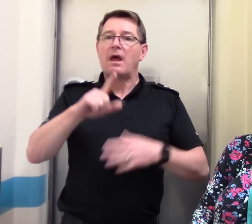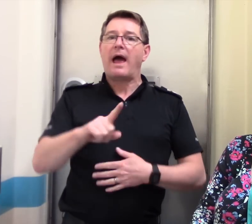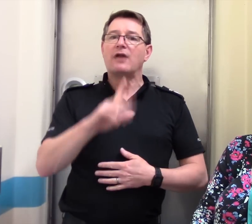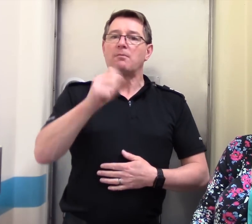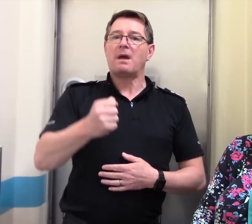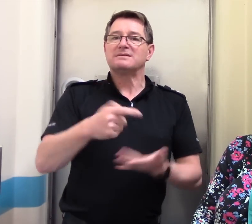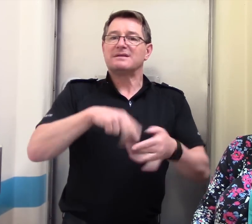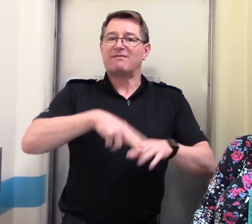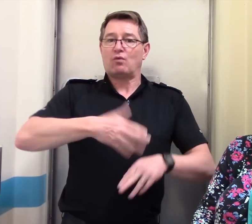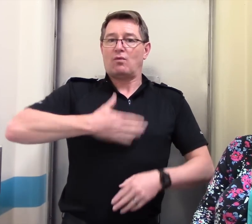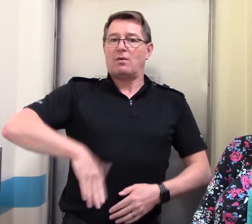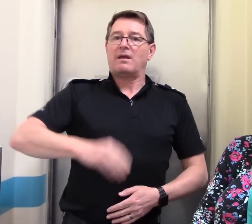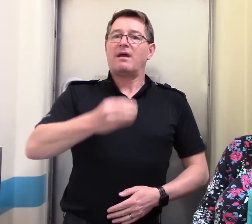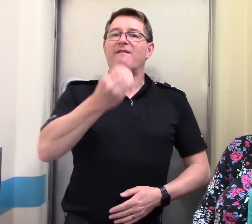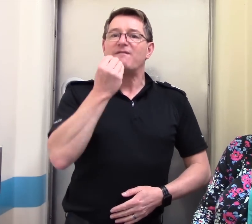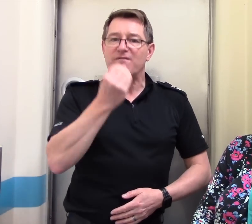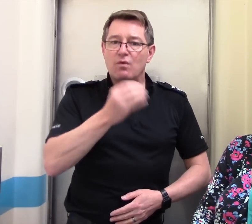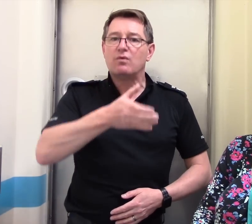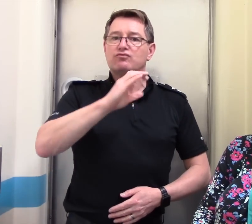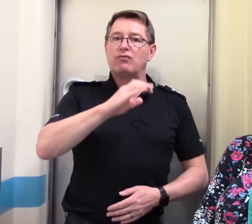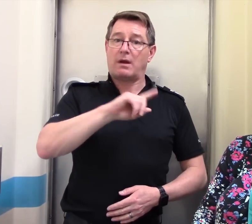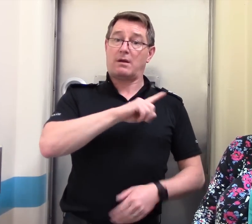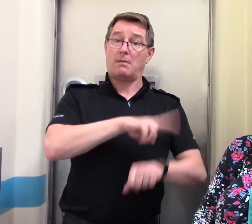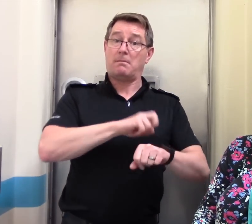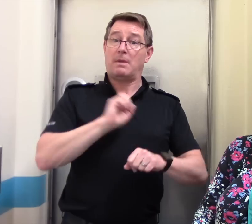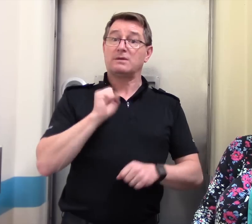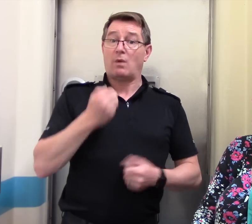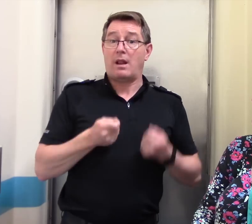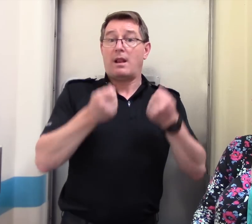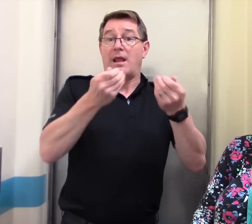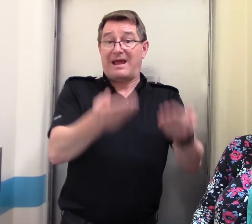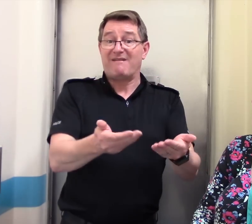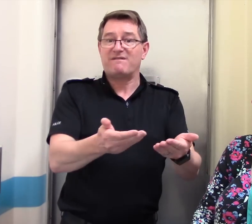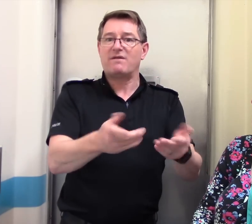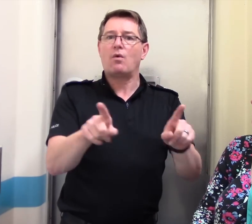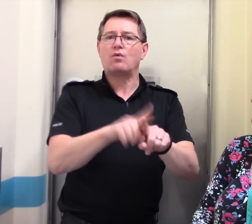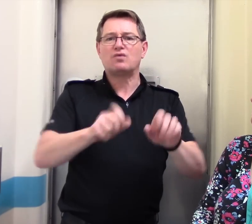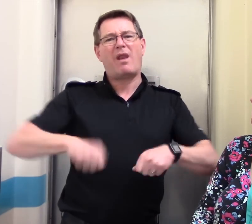and if you need food or drink, the police will give that to you